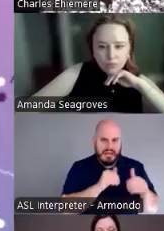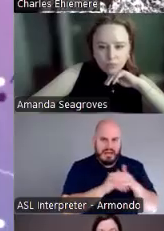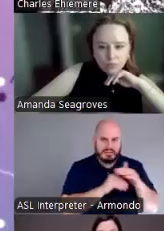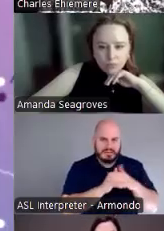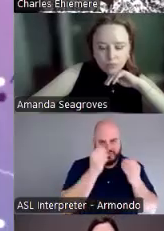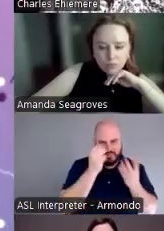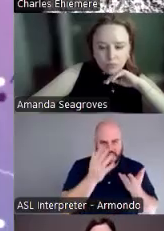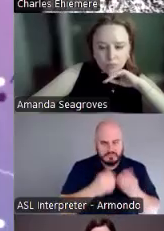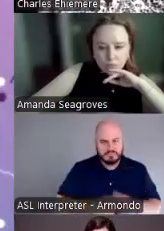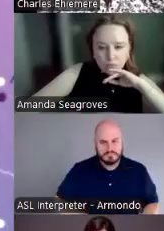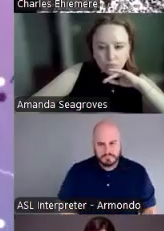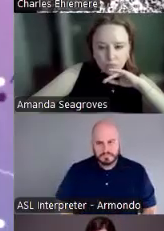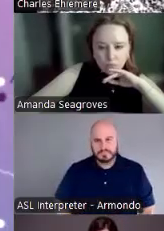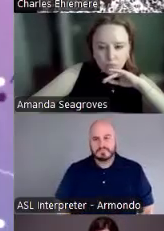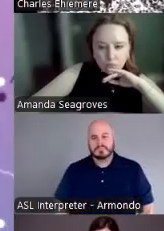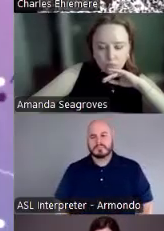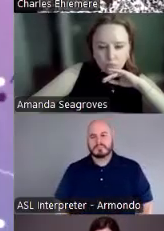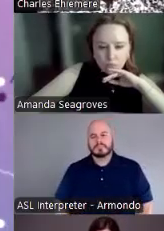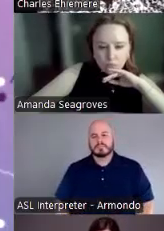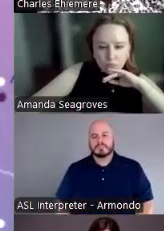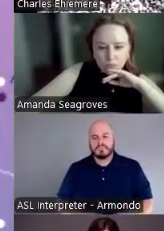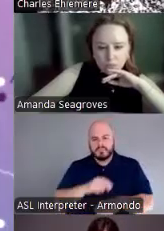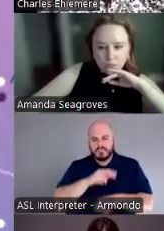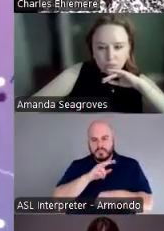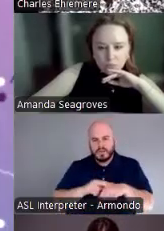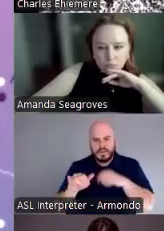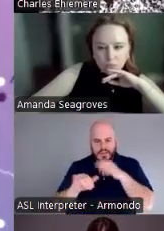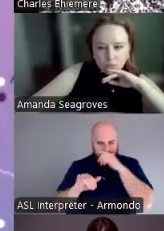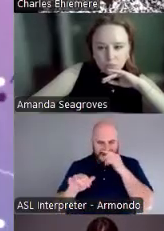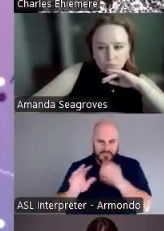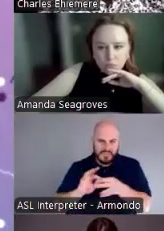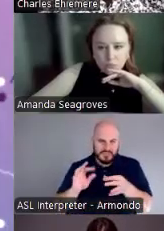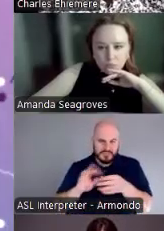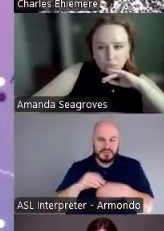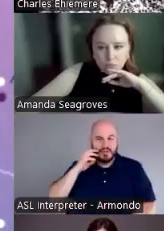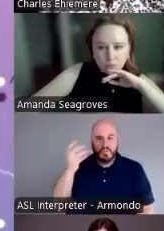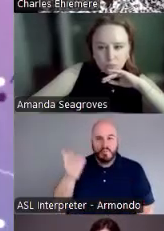Of course, like I said, mobile phone ownage in Nigeria